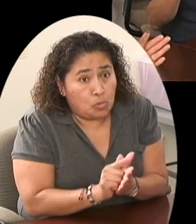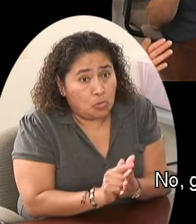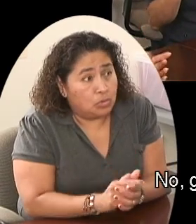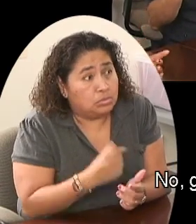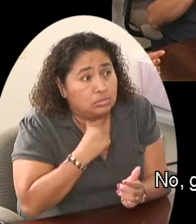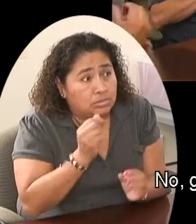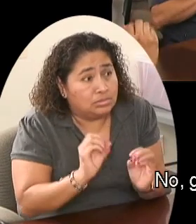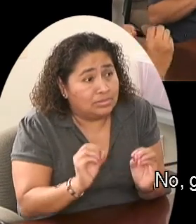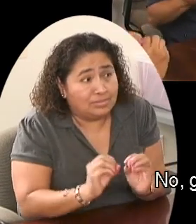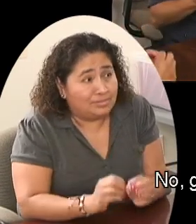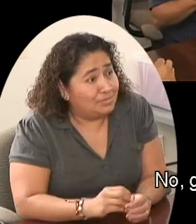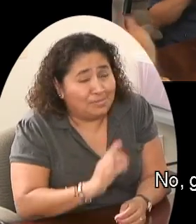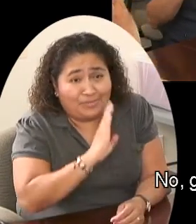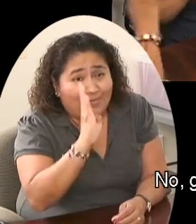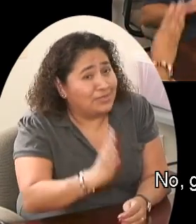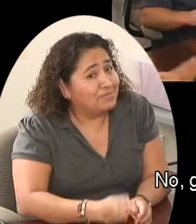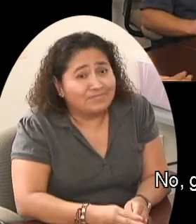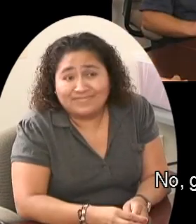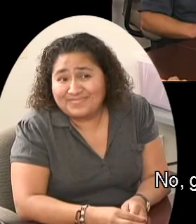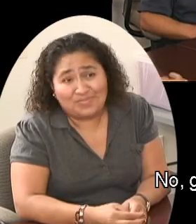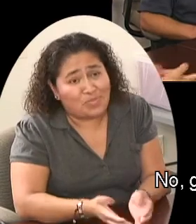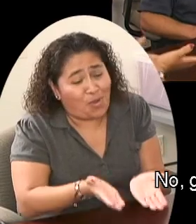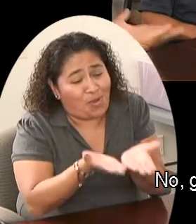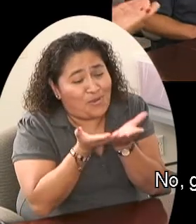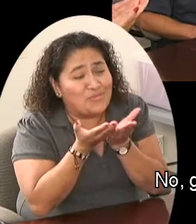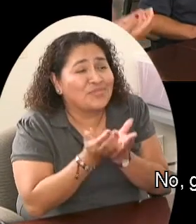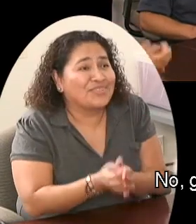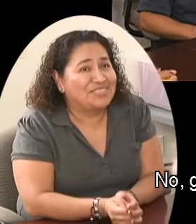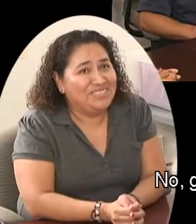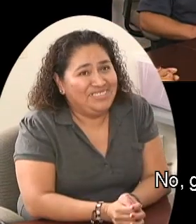No, good. Okay.